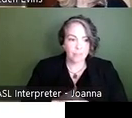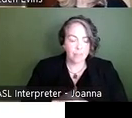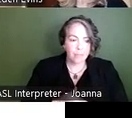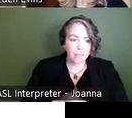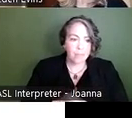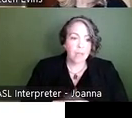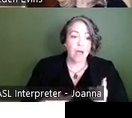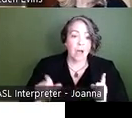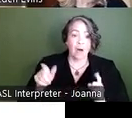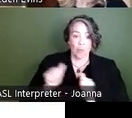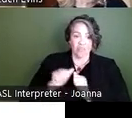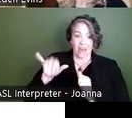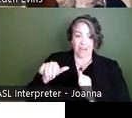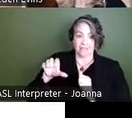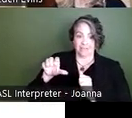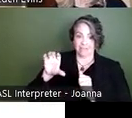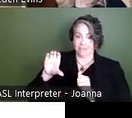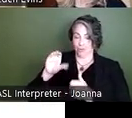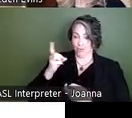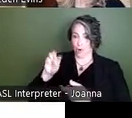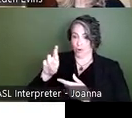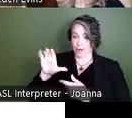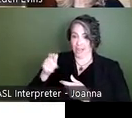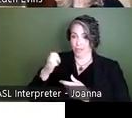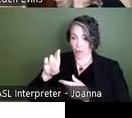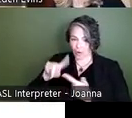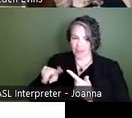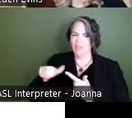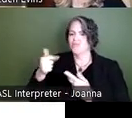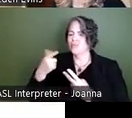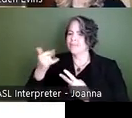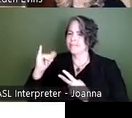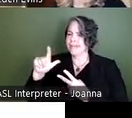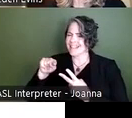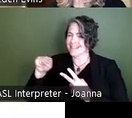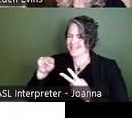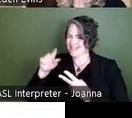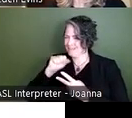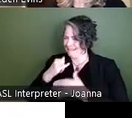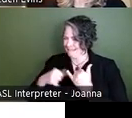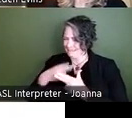colleague Gail Daumit at Johns Hopkins, where we worked with people with serious mental illness,